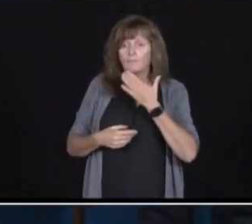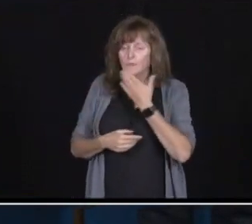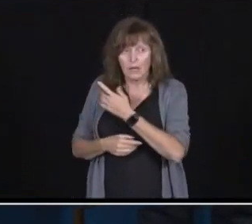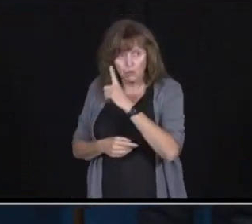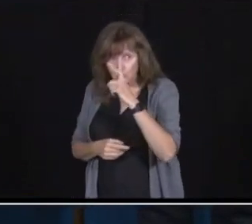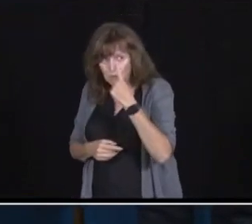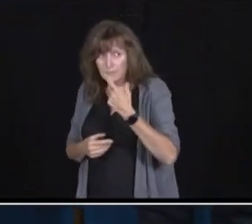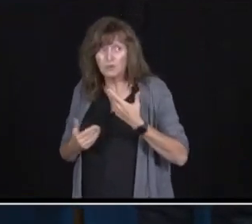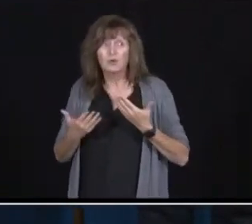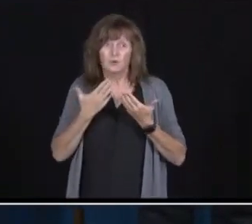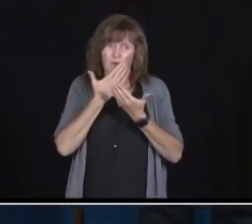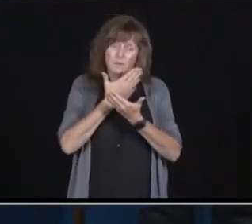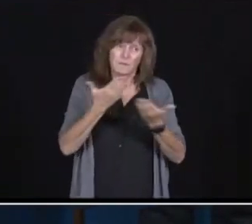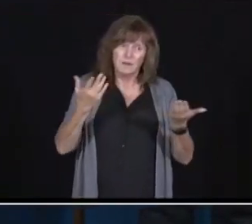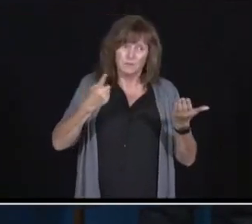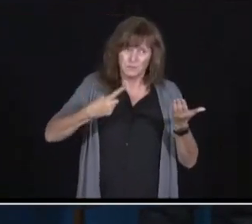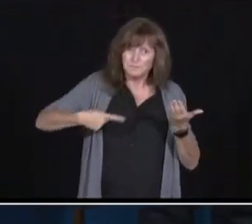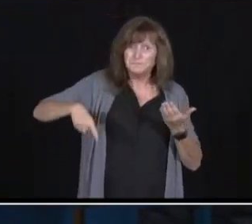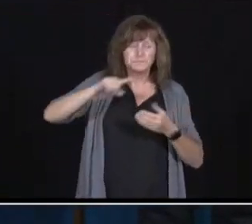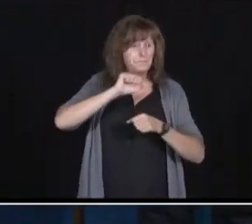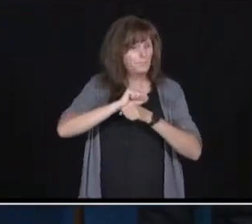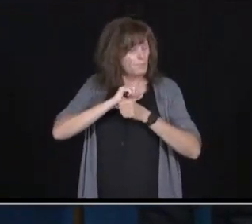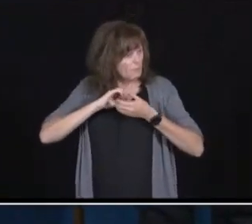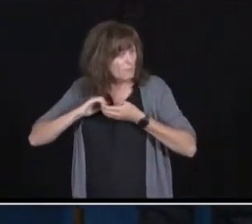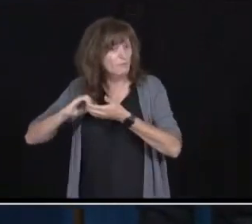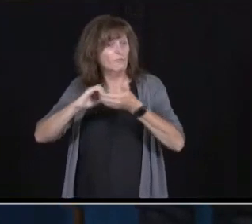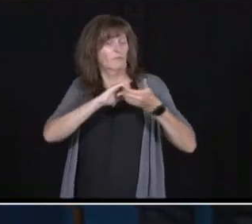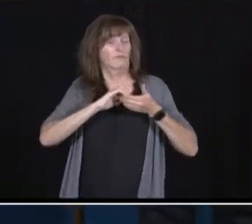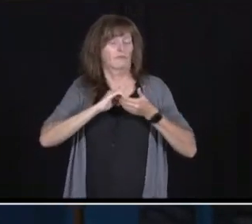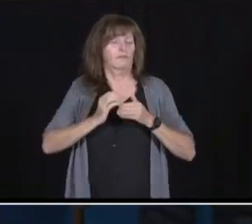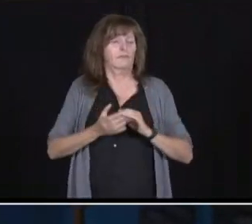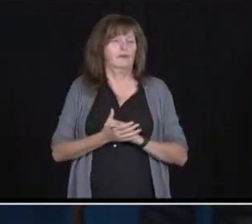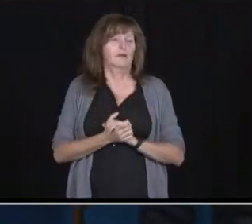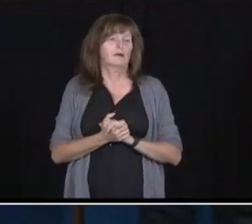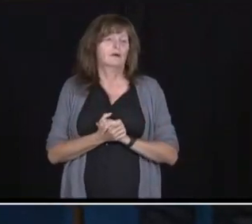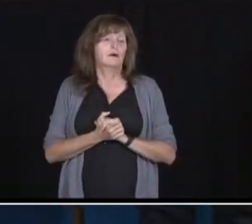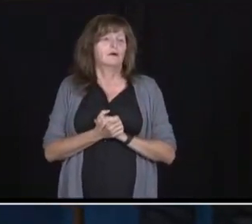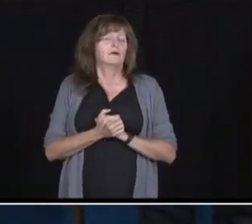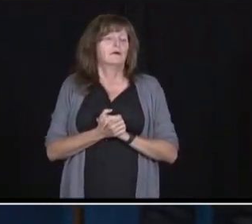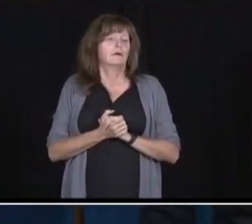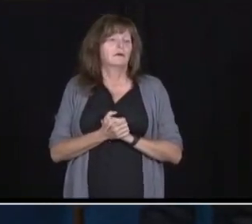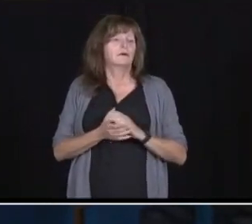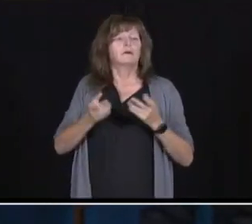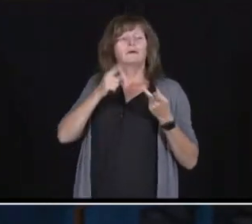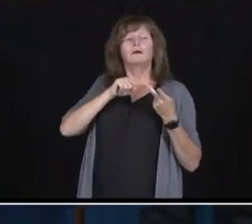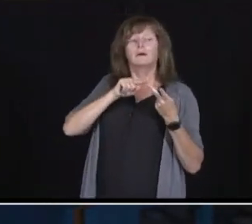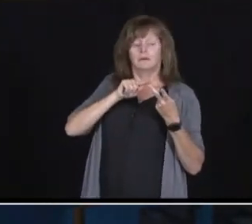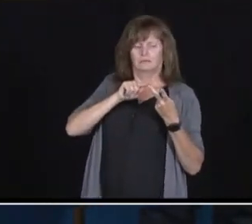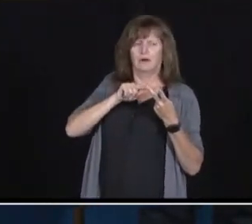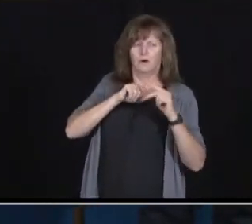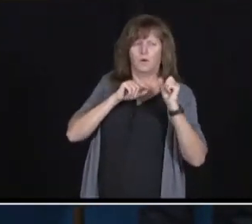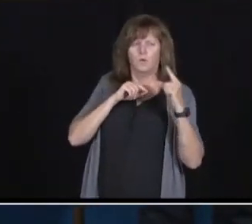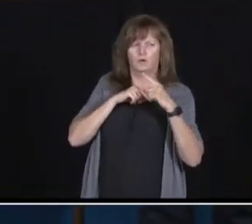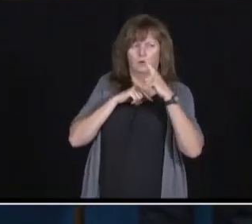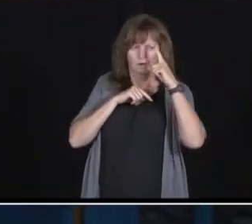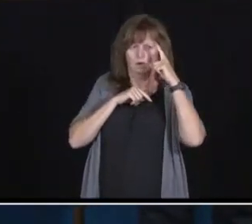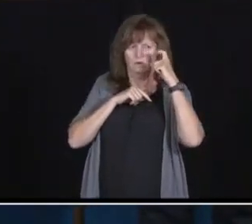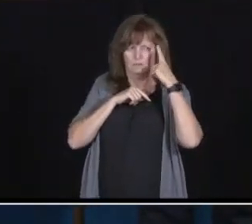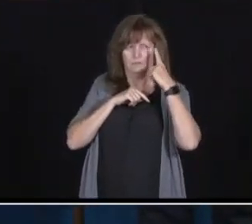to any positive cases that may be present. So thank you very much premier and thank you to everybody for the hard work that we are doing together.